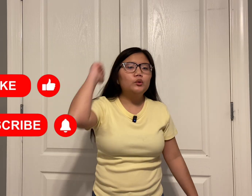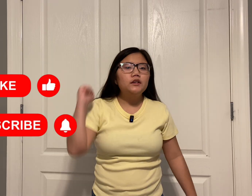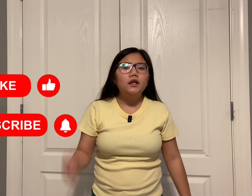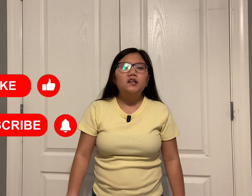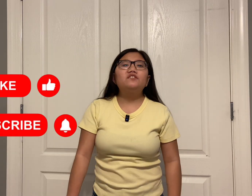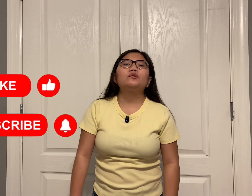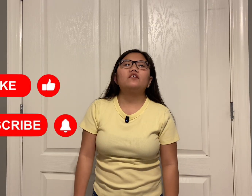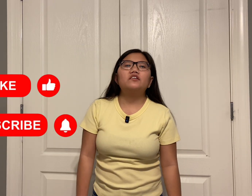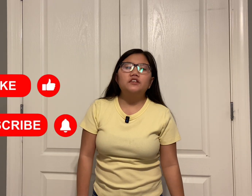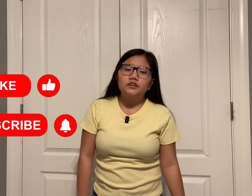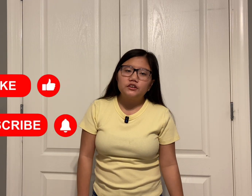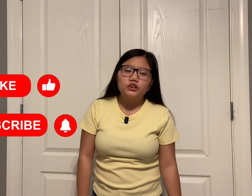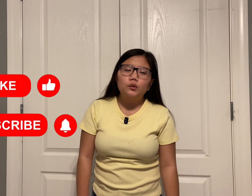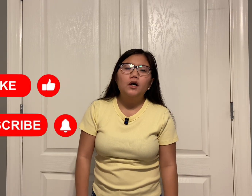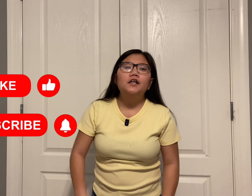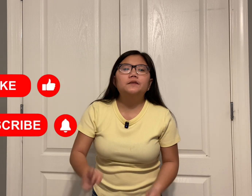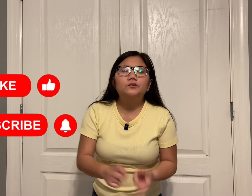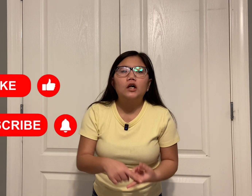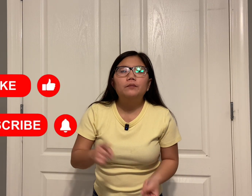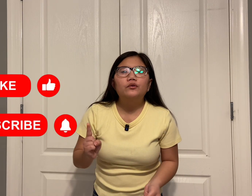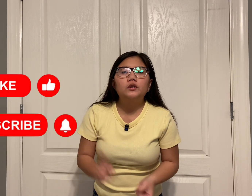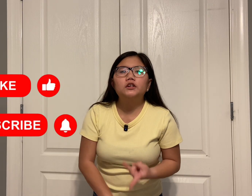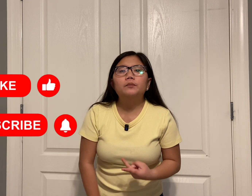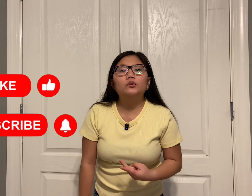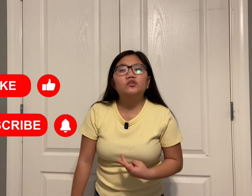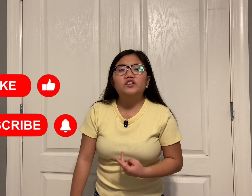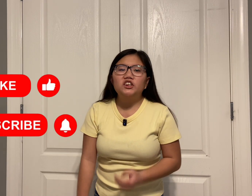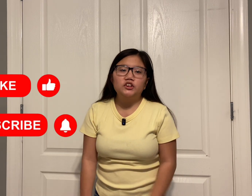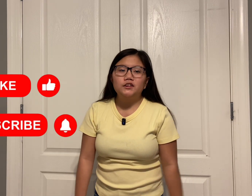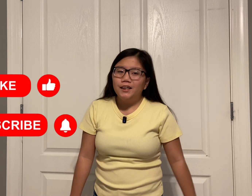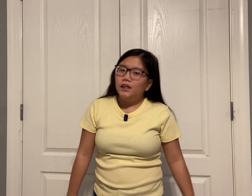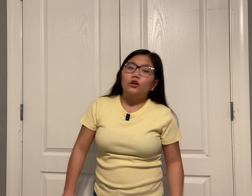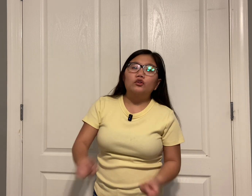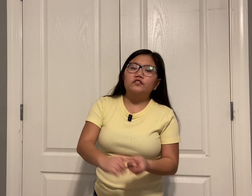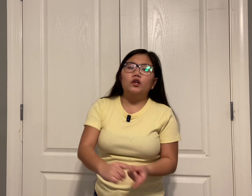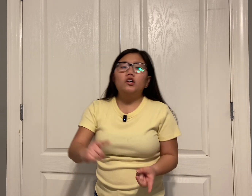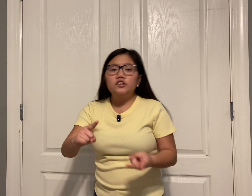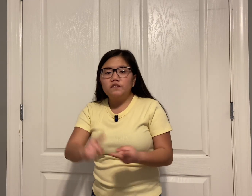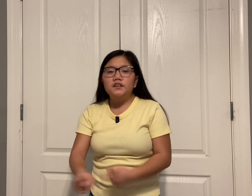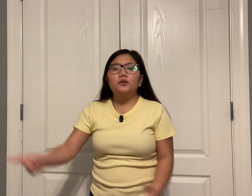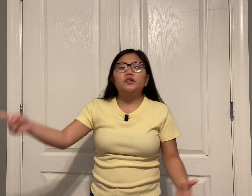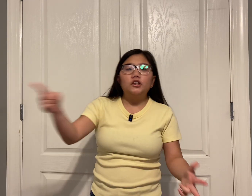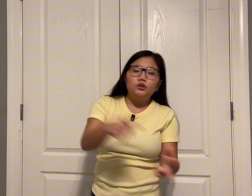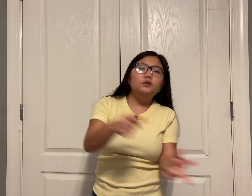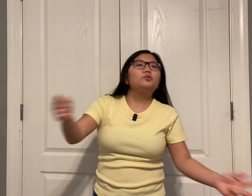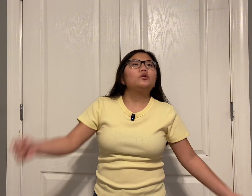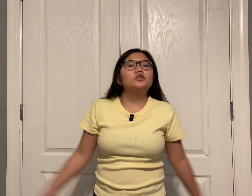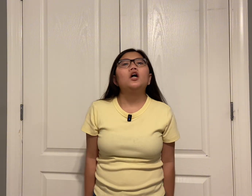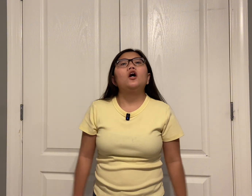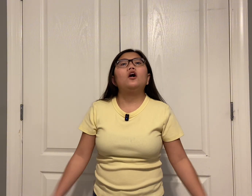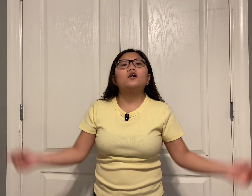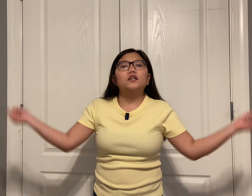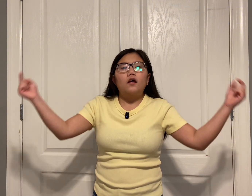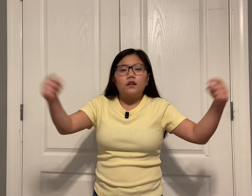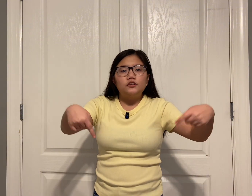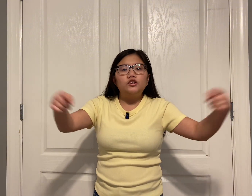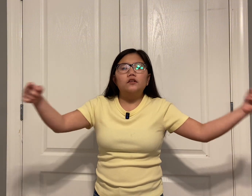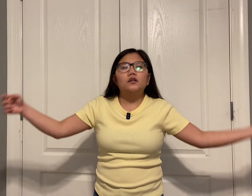if you have not already done so, subscribe and turn on the bell notifications. There's vlogs, videos, and YouTube Shorts all on this channel.